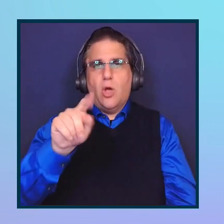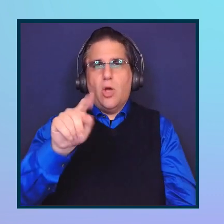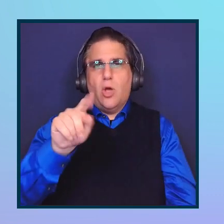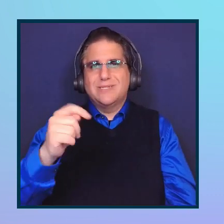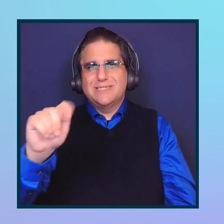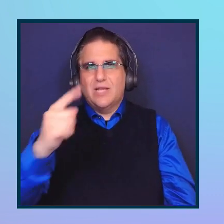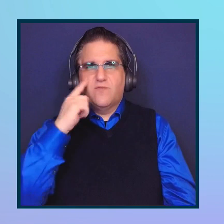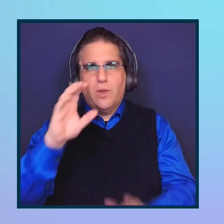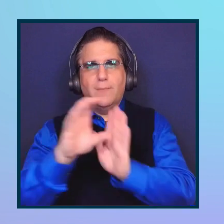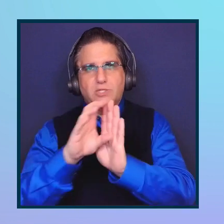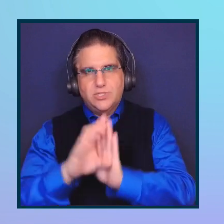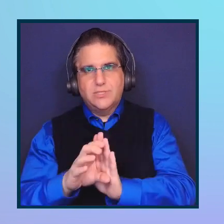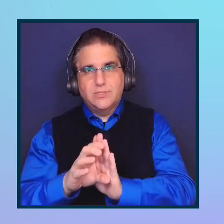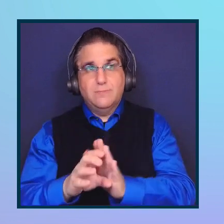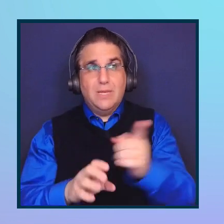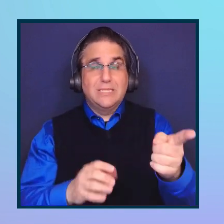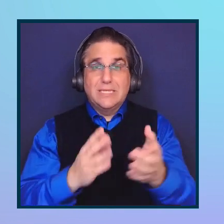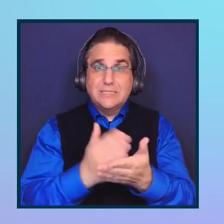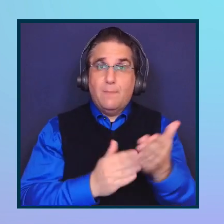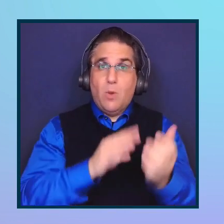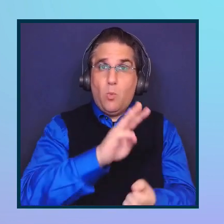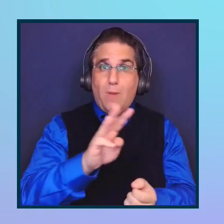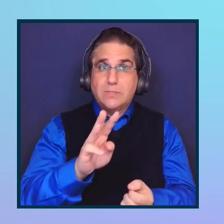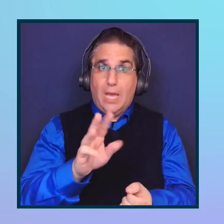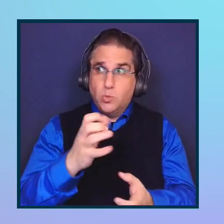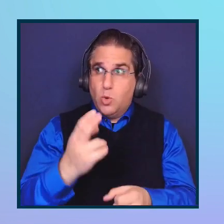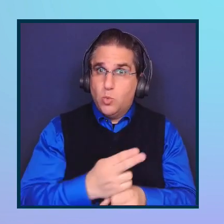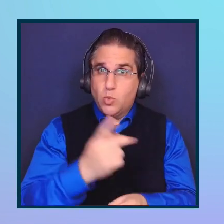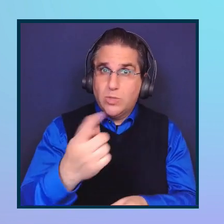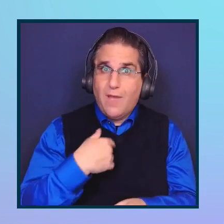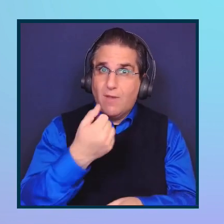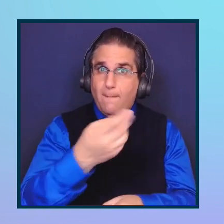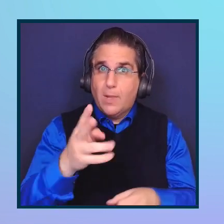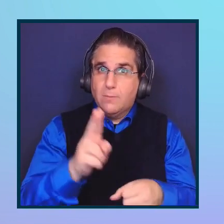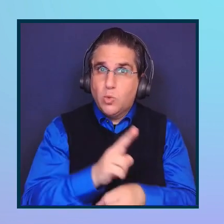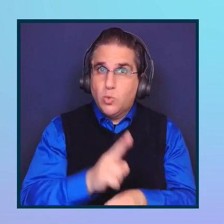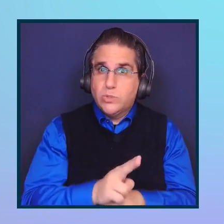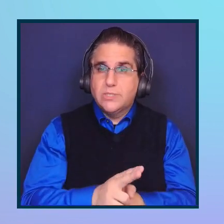But when we have a website that have multiple views for it, it can become cumbersome.